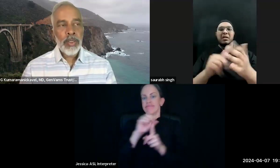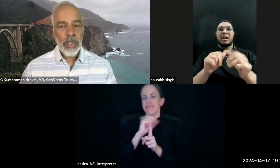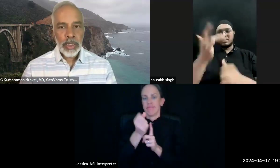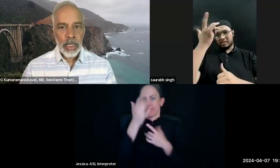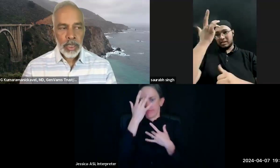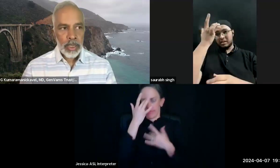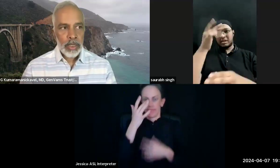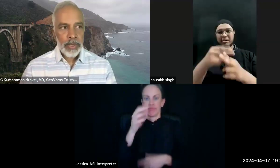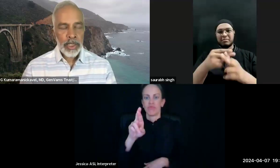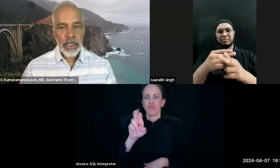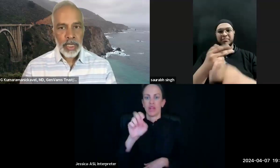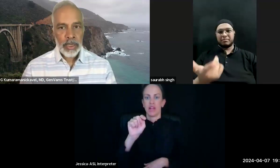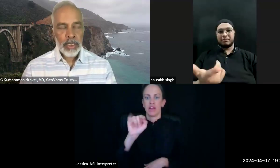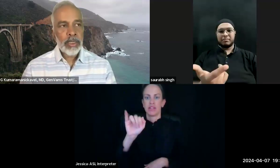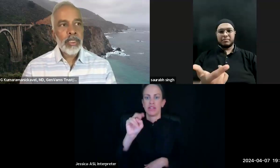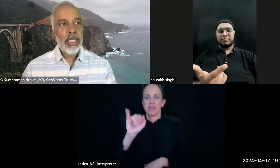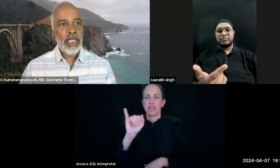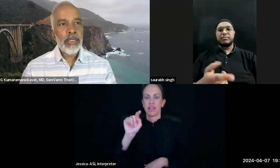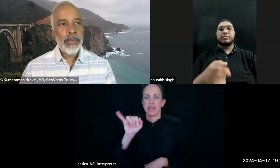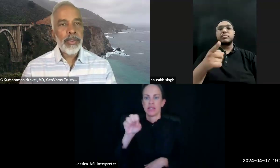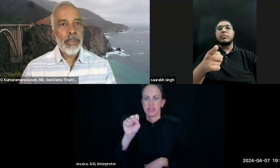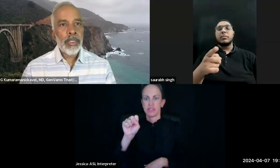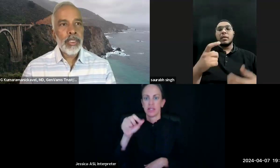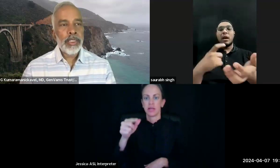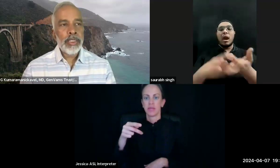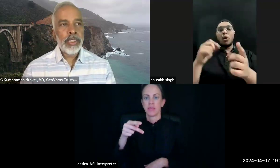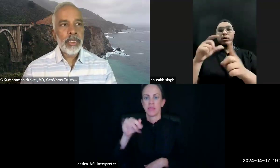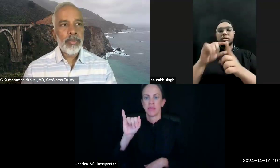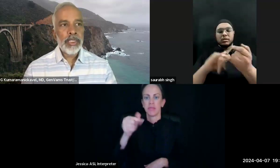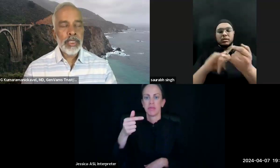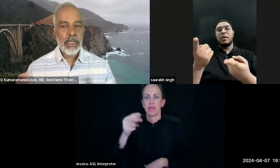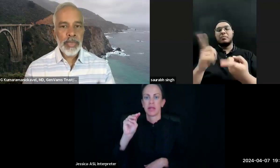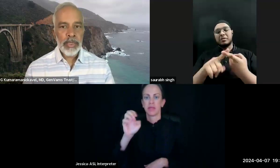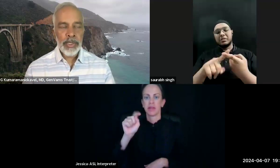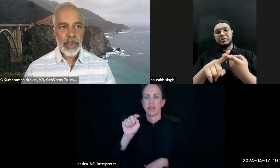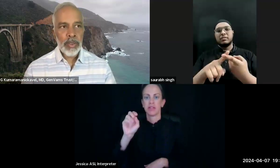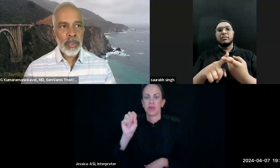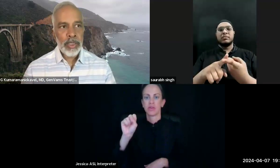the rods are the first affected and therefore since they are present in the periphery or in